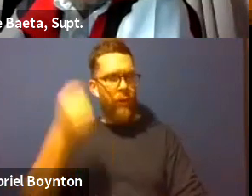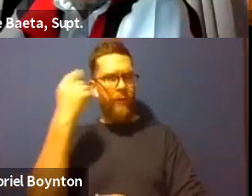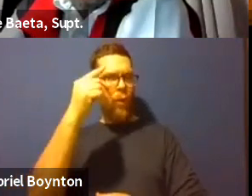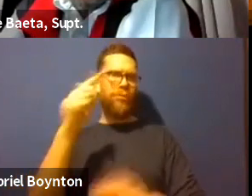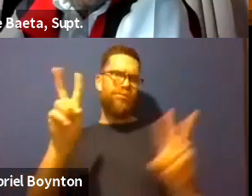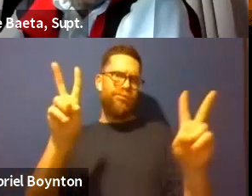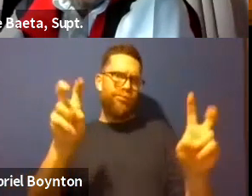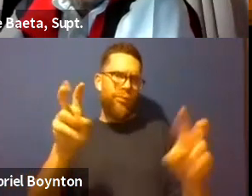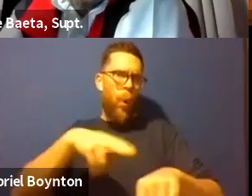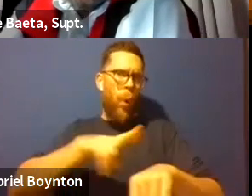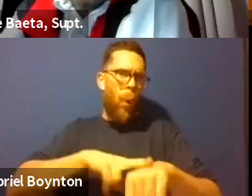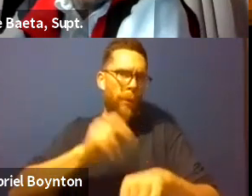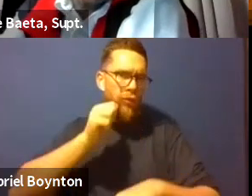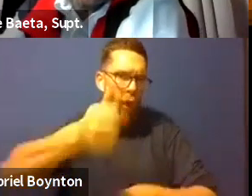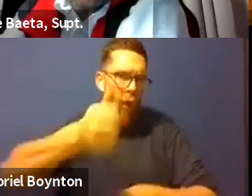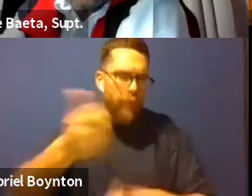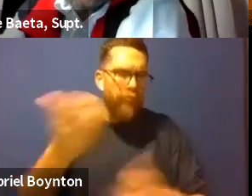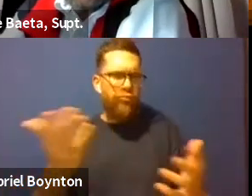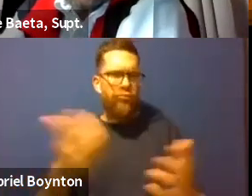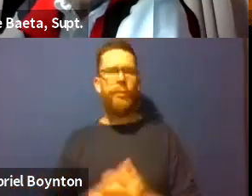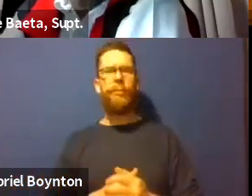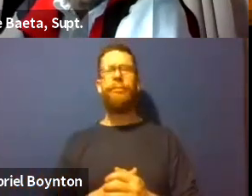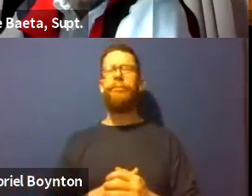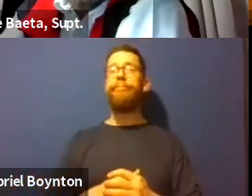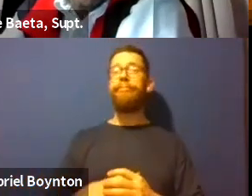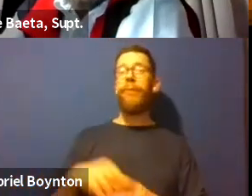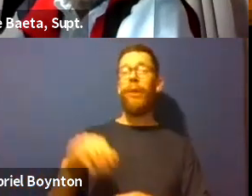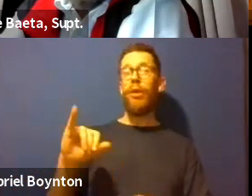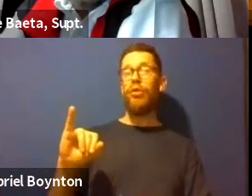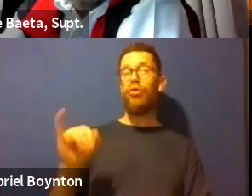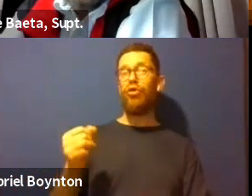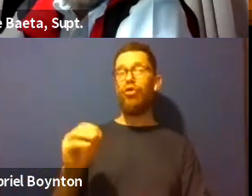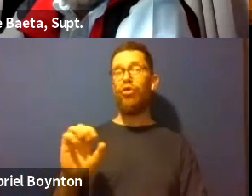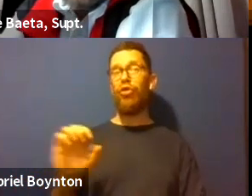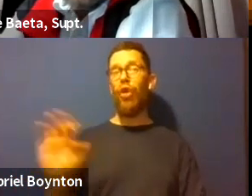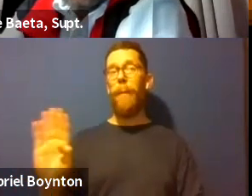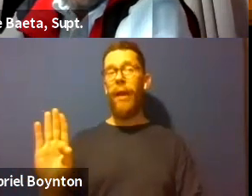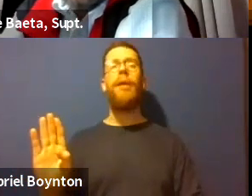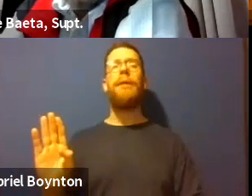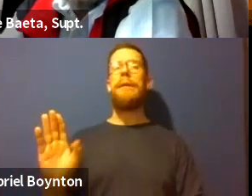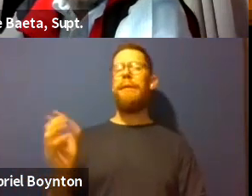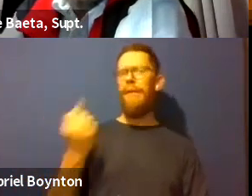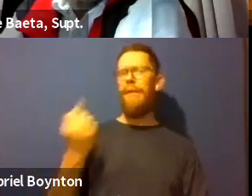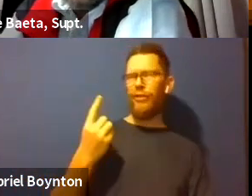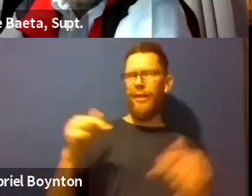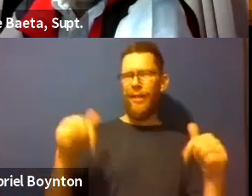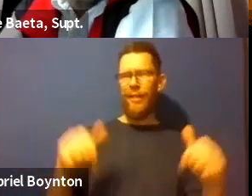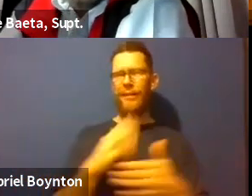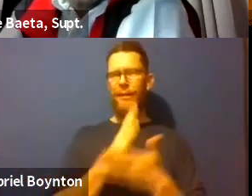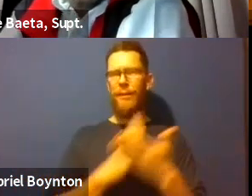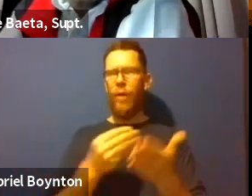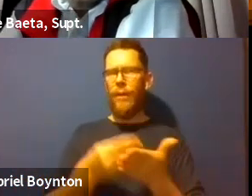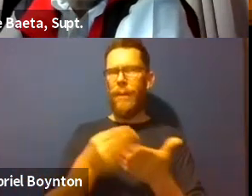Joe Baeta, Supt. : So DNS to your question, if I may. Karen has had this in the budget for six fiscal years. That's how much of a priority, it's been